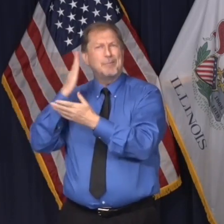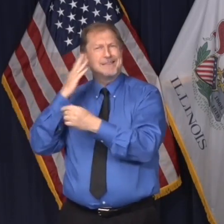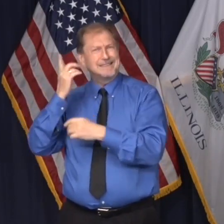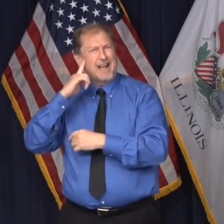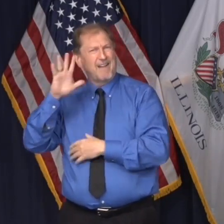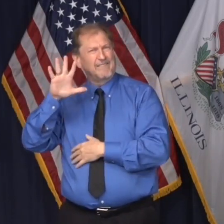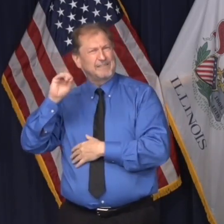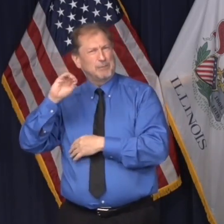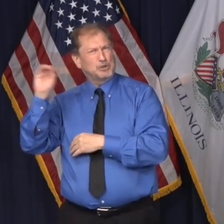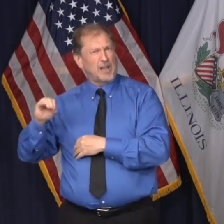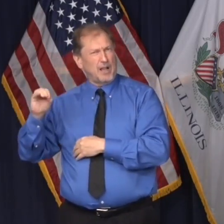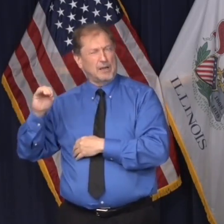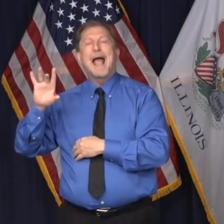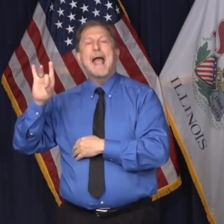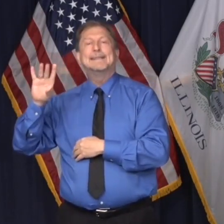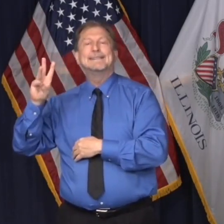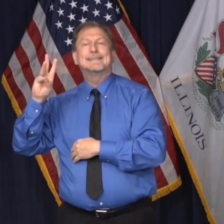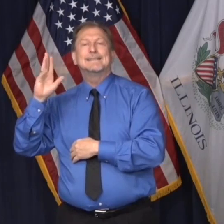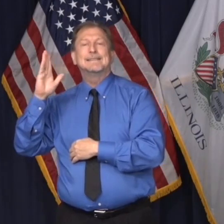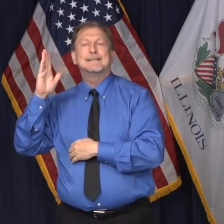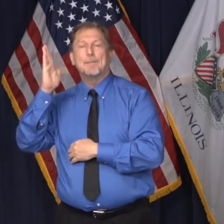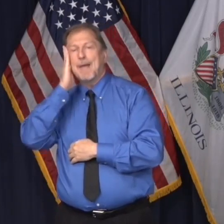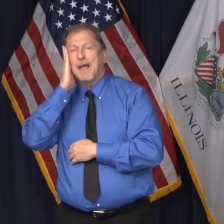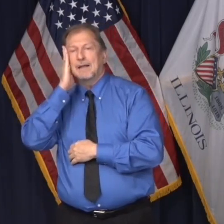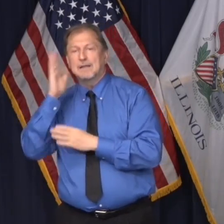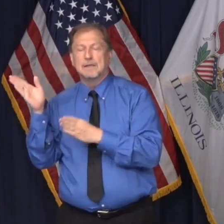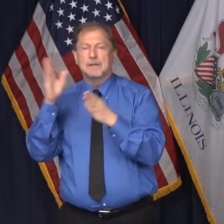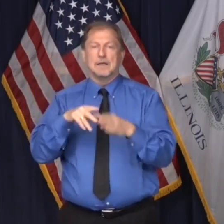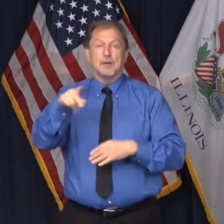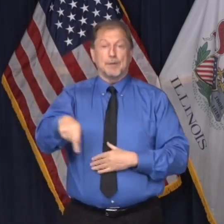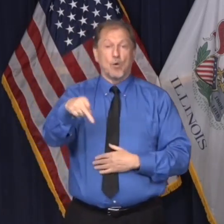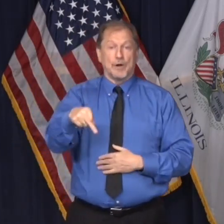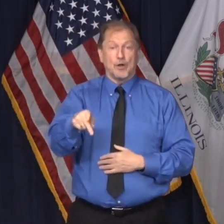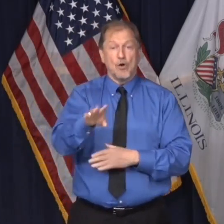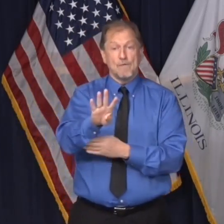IN THE ROCKFORD REGION 51.9% OF ICU BEDS WERE AVAILABLE AS OF MIDNIGHT AND THAT'S ABOUT 86